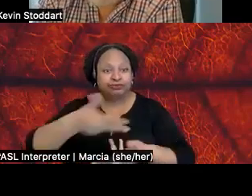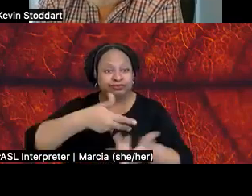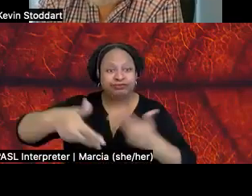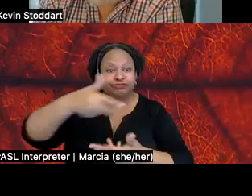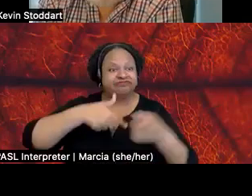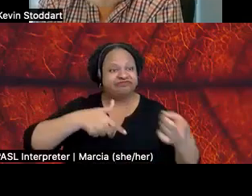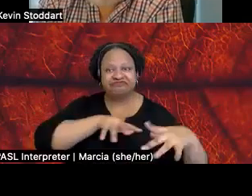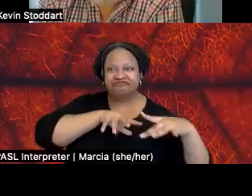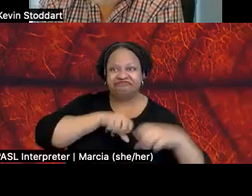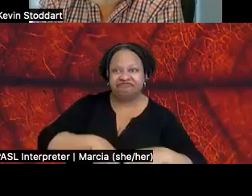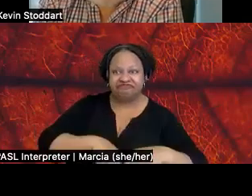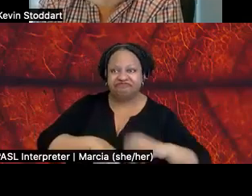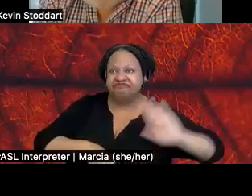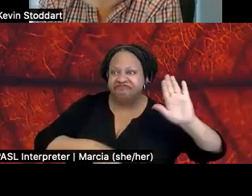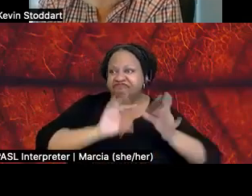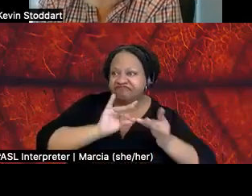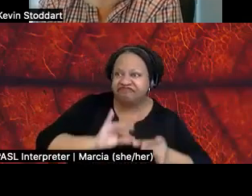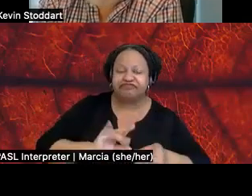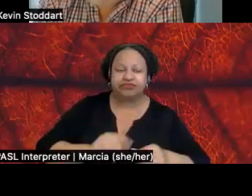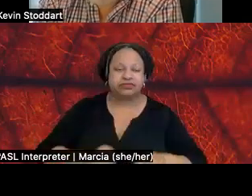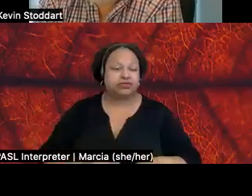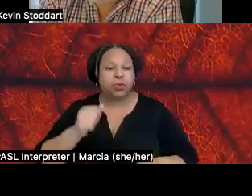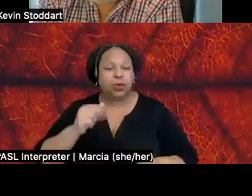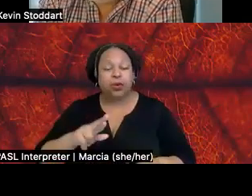They may sit quietly in a class.